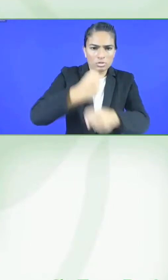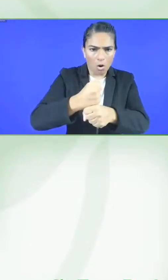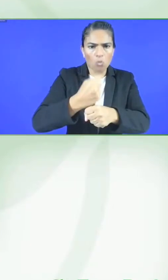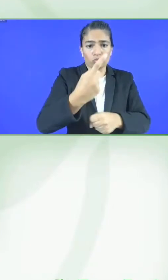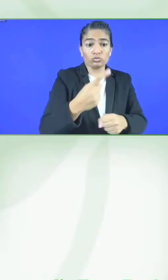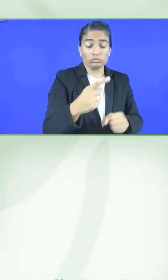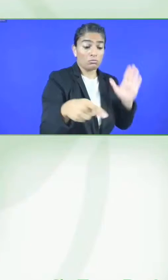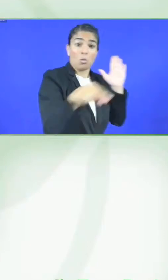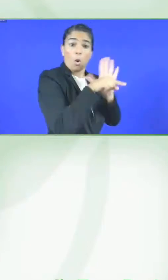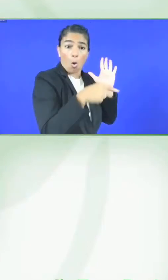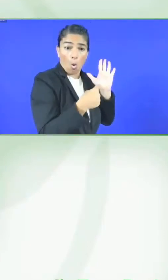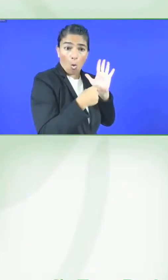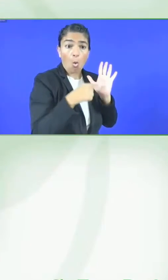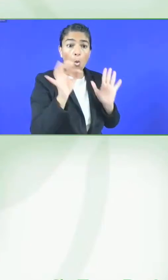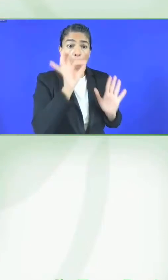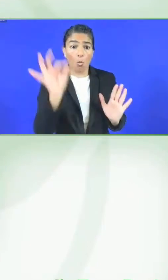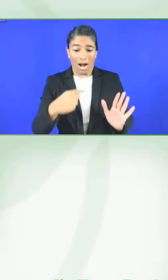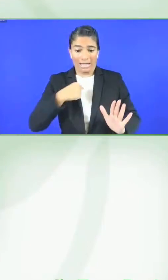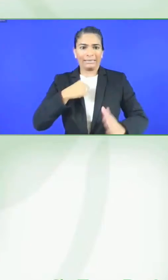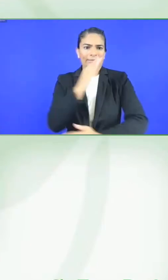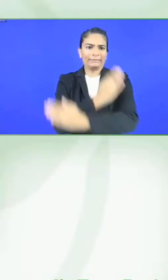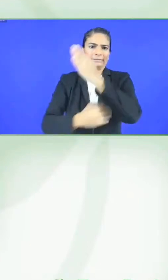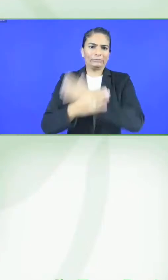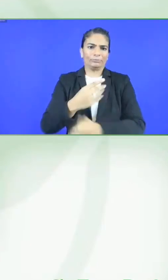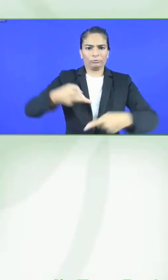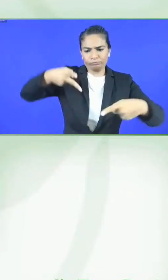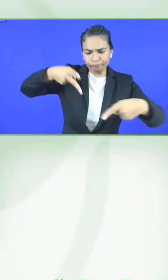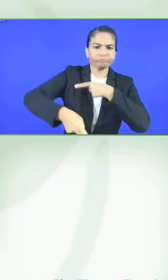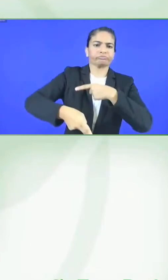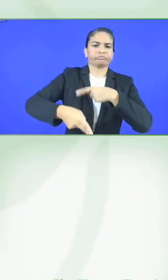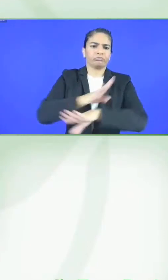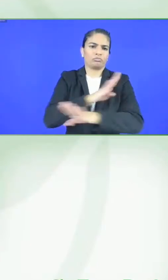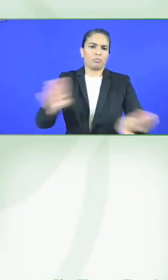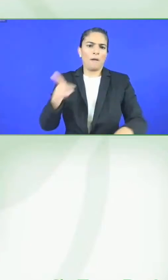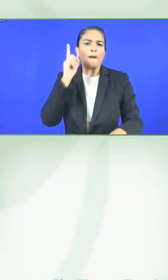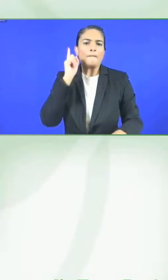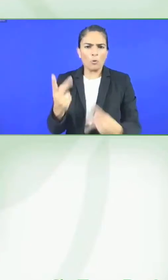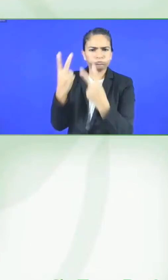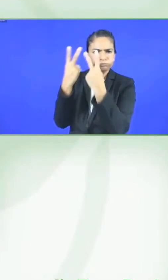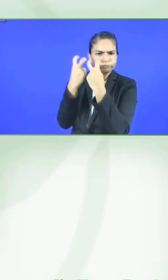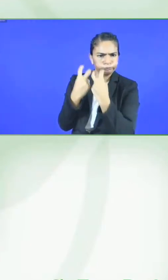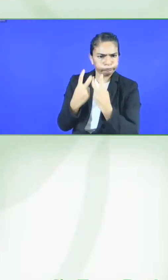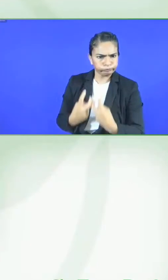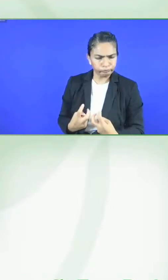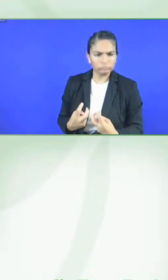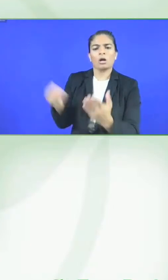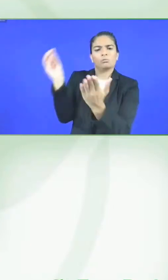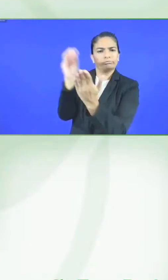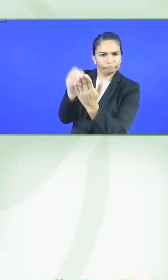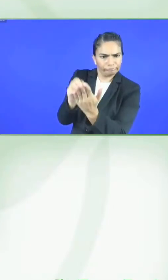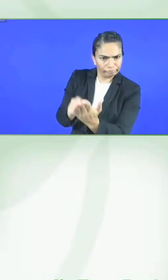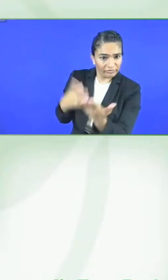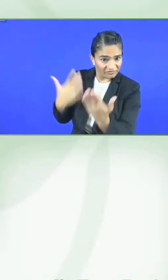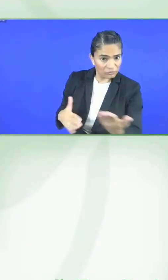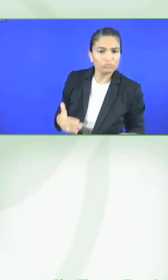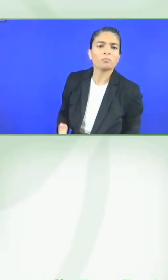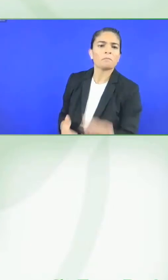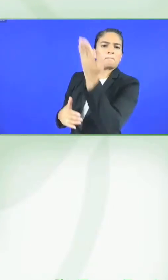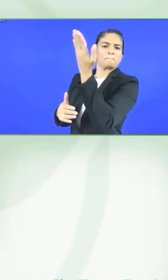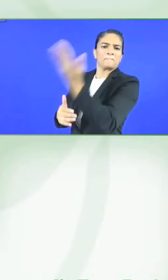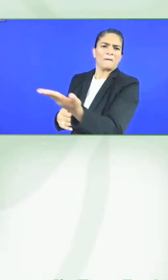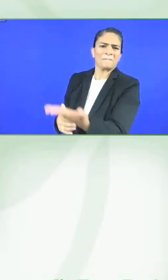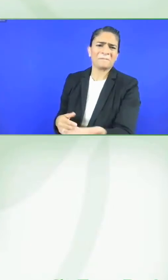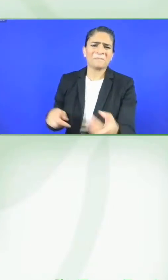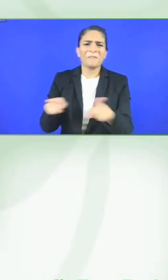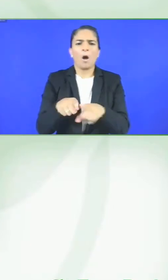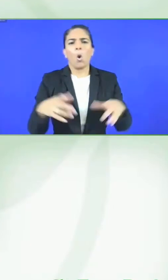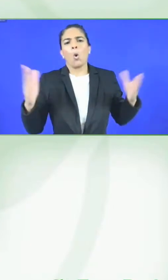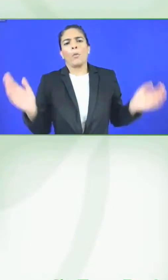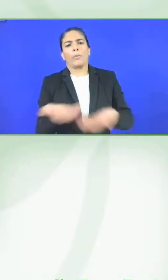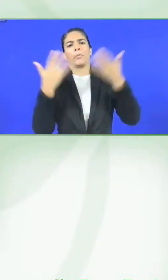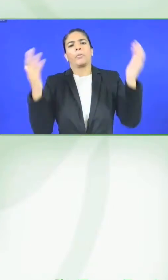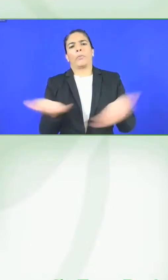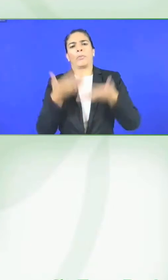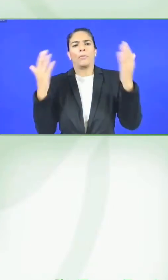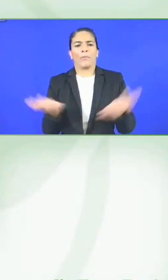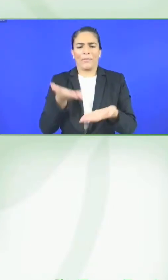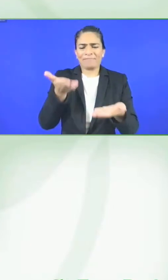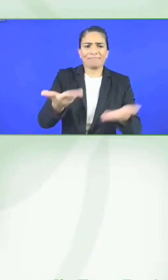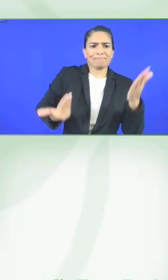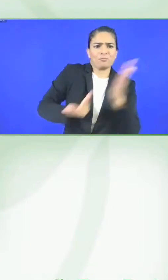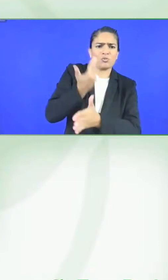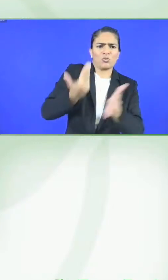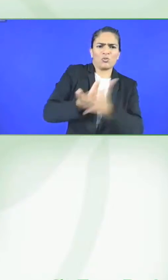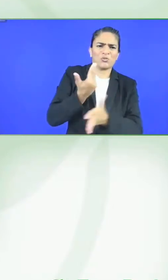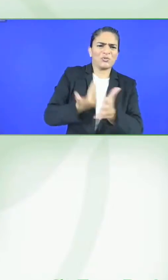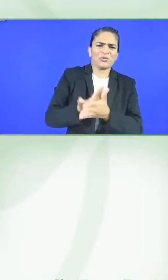talk to your government services, such as we do with our digital assistants, so that